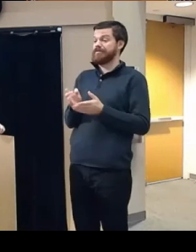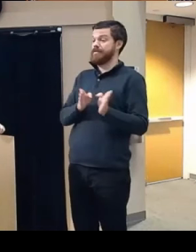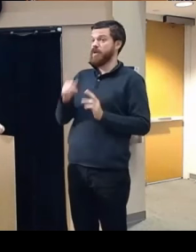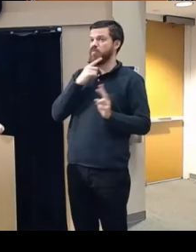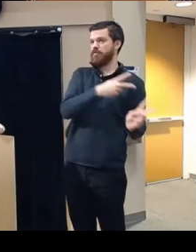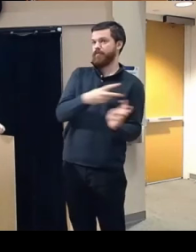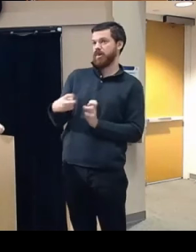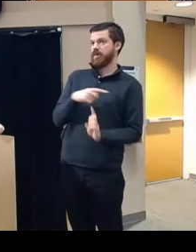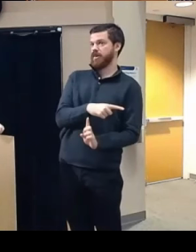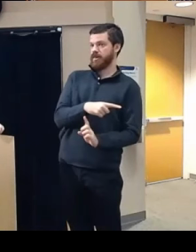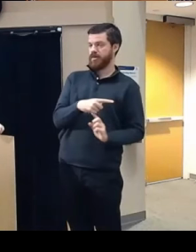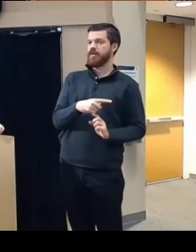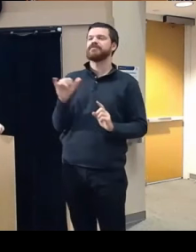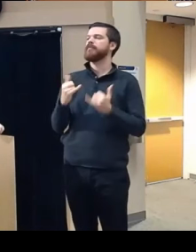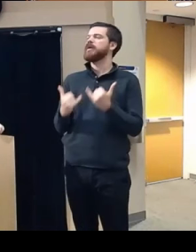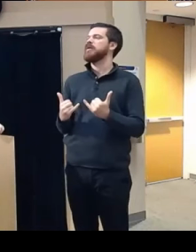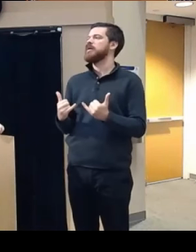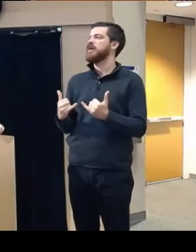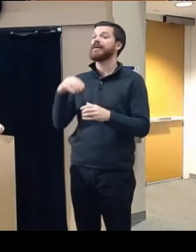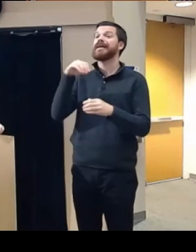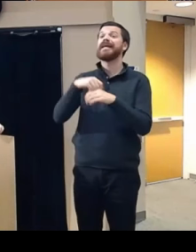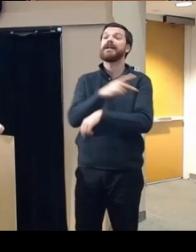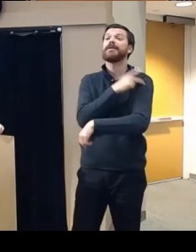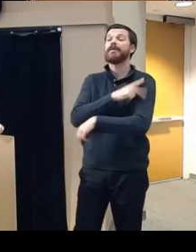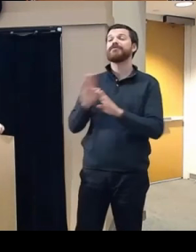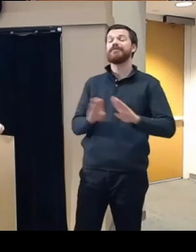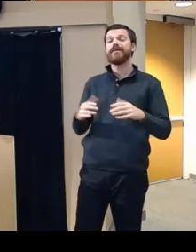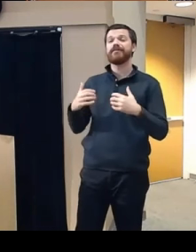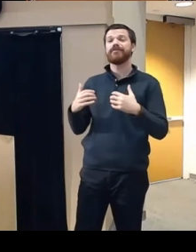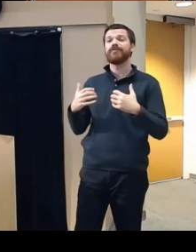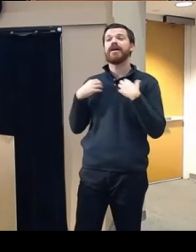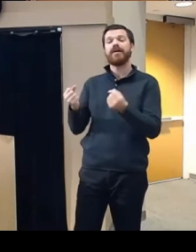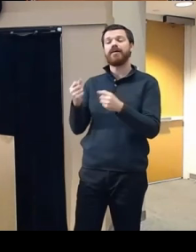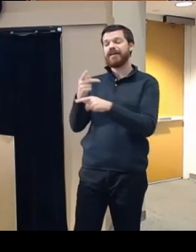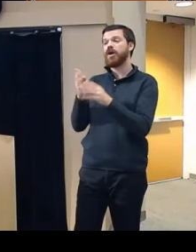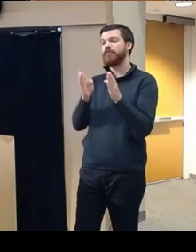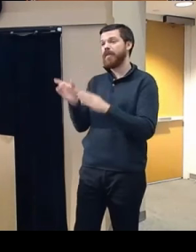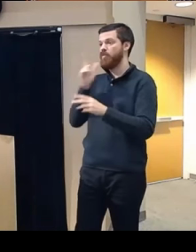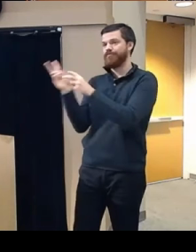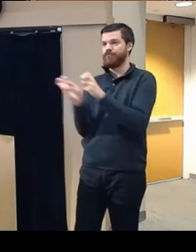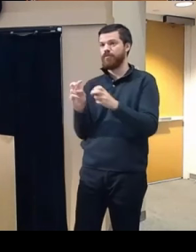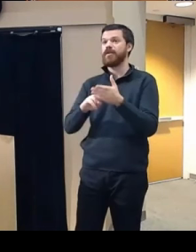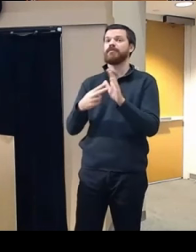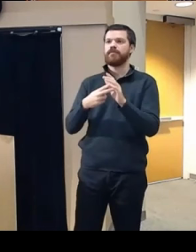like now the um impatient behavioral health care plan will pull in so you'll essentially have both